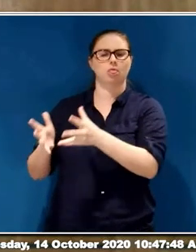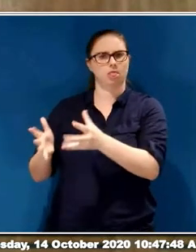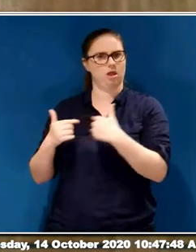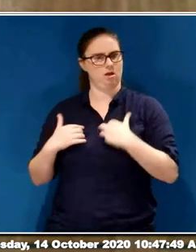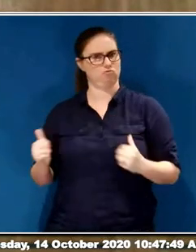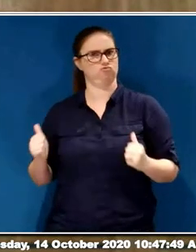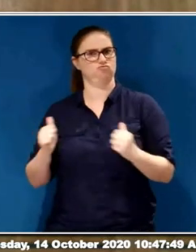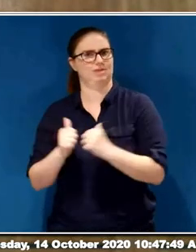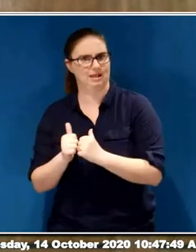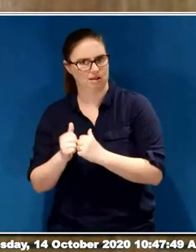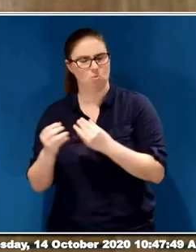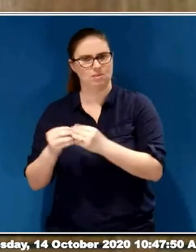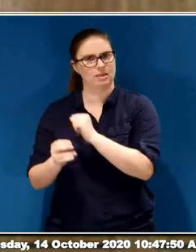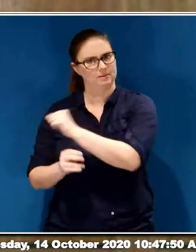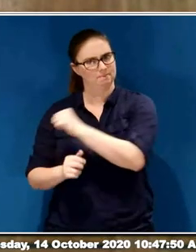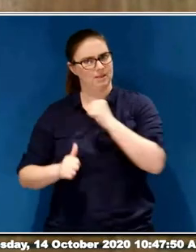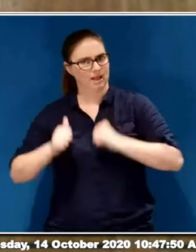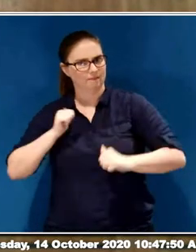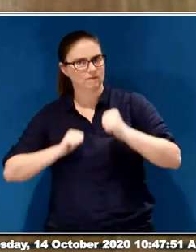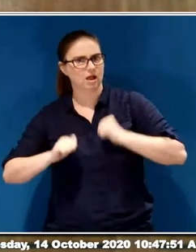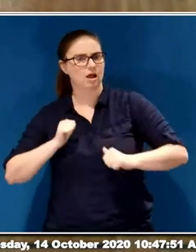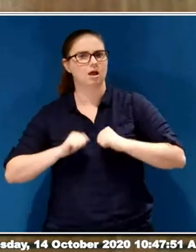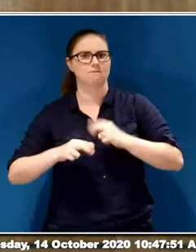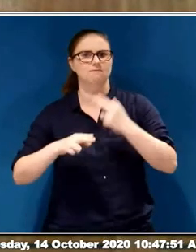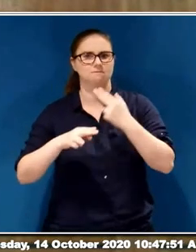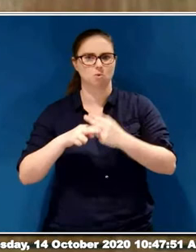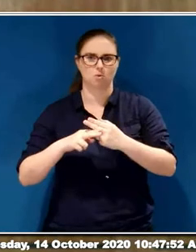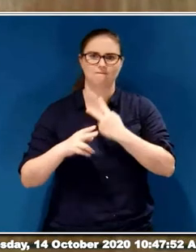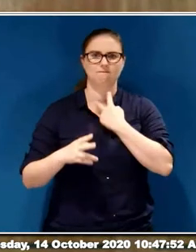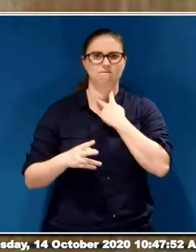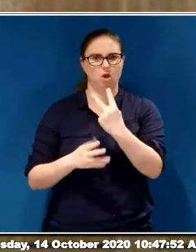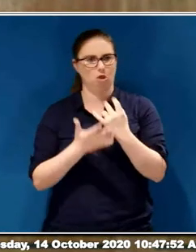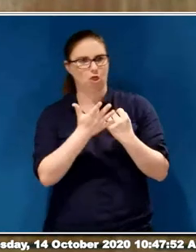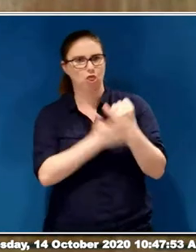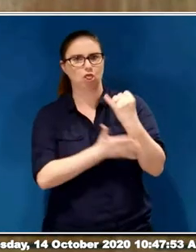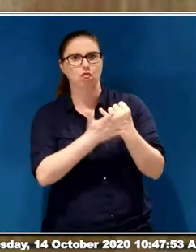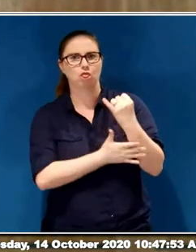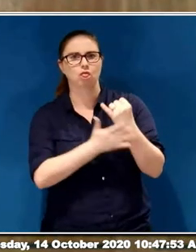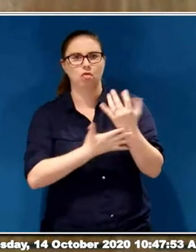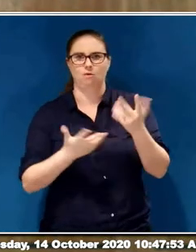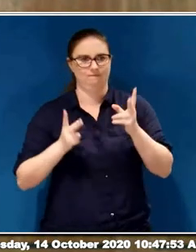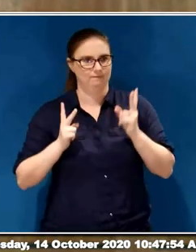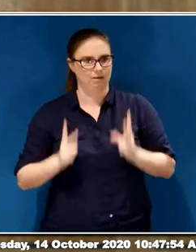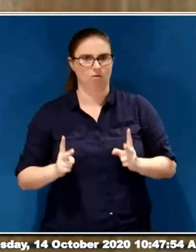As his mum, however, when he demonstrates those types of behaviours